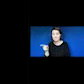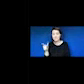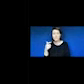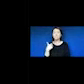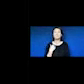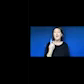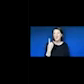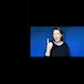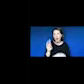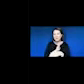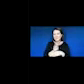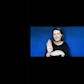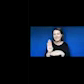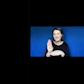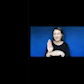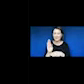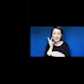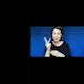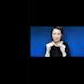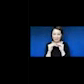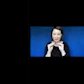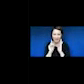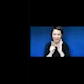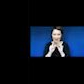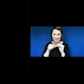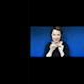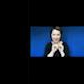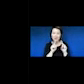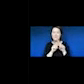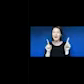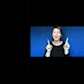a closer look at here shortly thought outside of the box as far as how we can make that